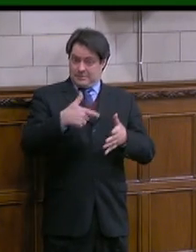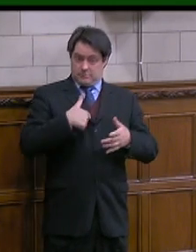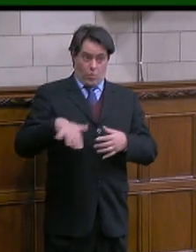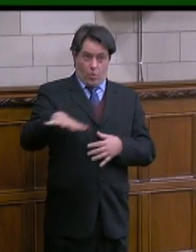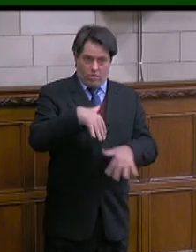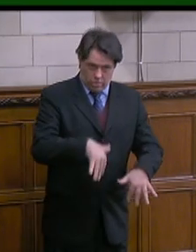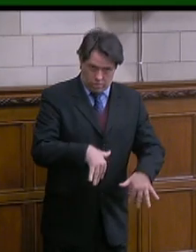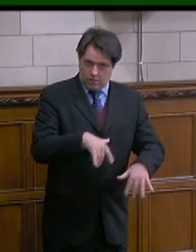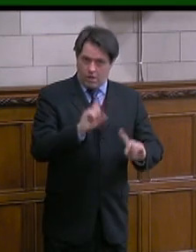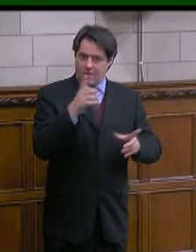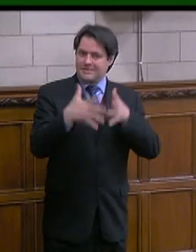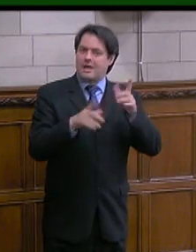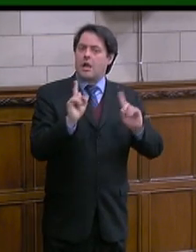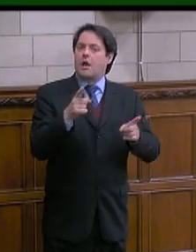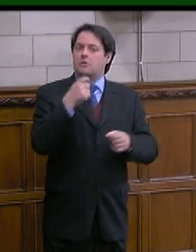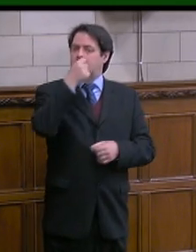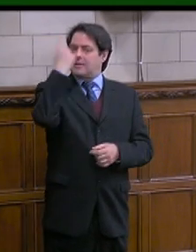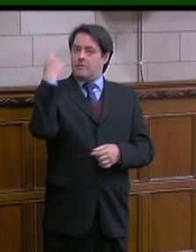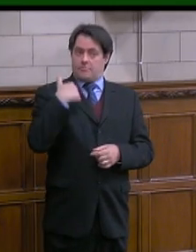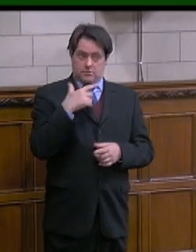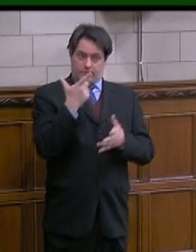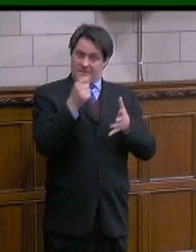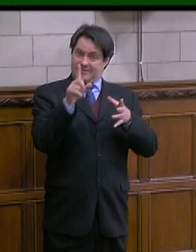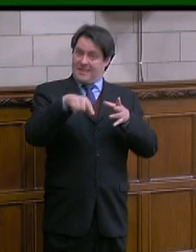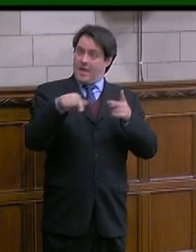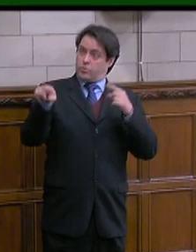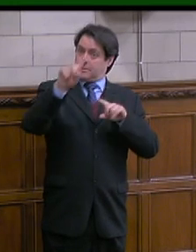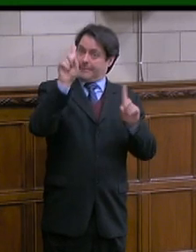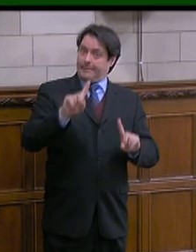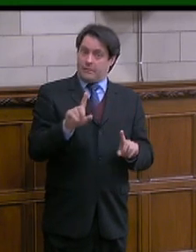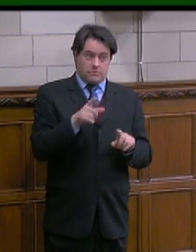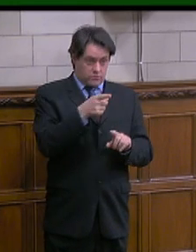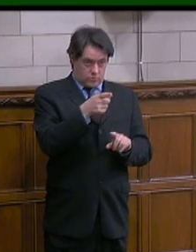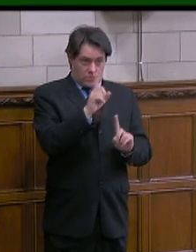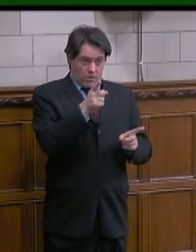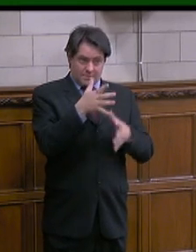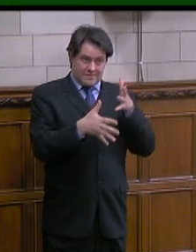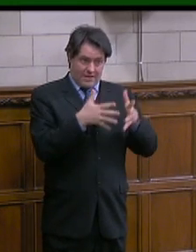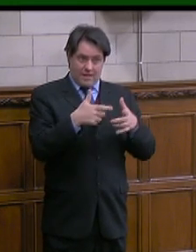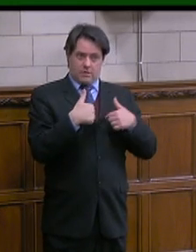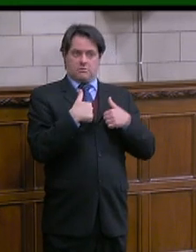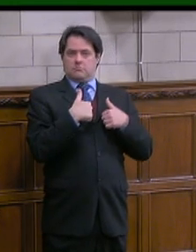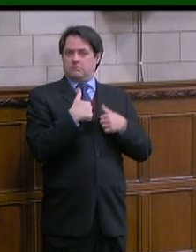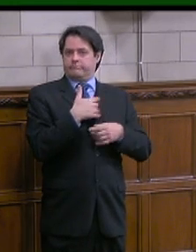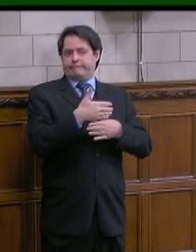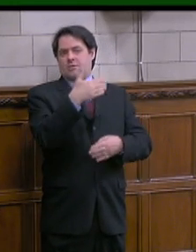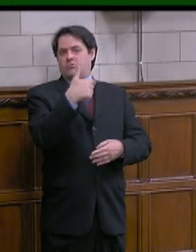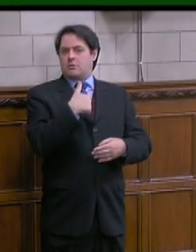to make the point that British Sign Language is the first language of 70,000 people in